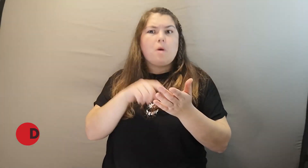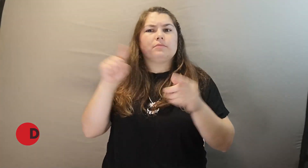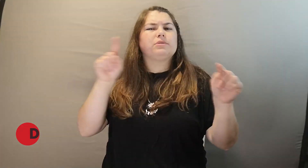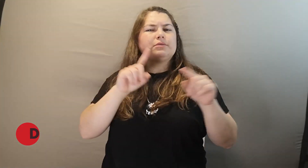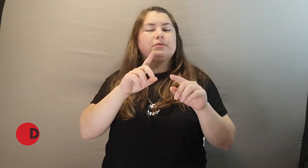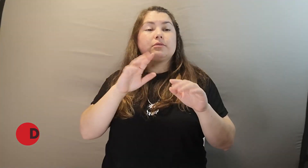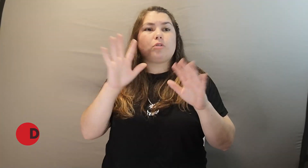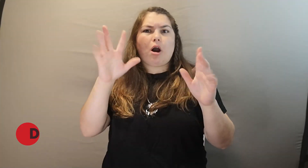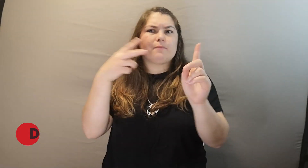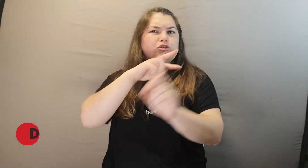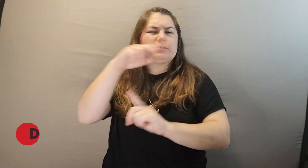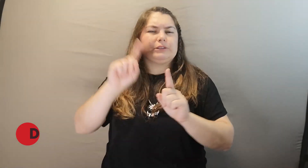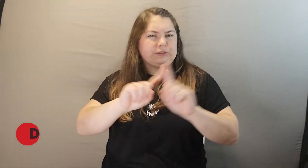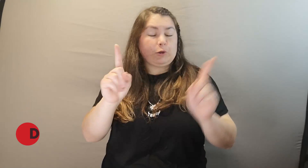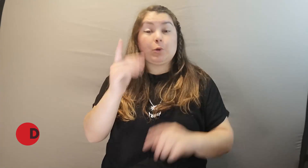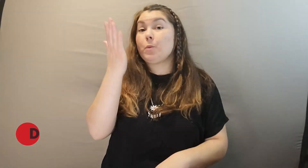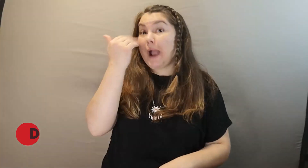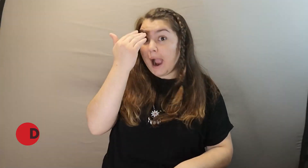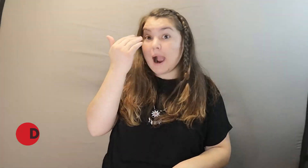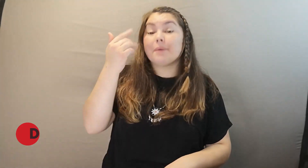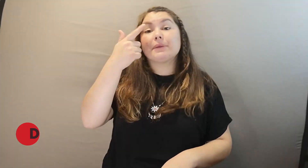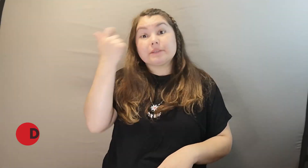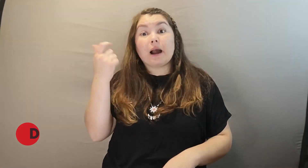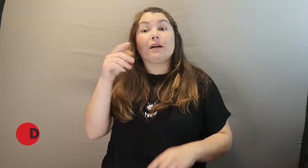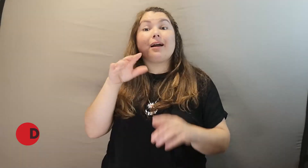you notice their perspectives are different because